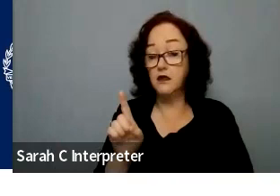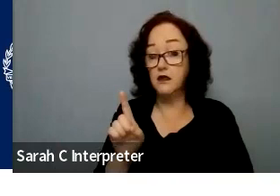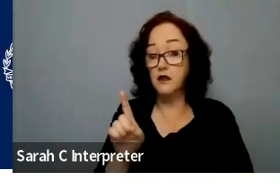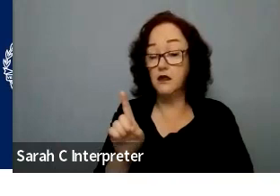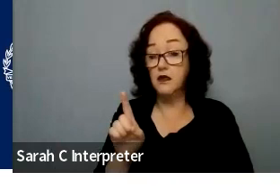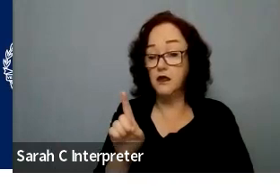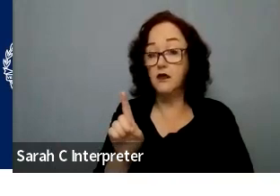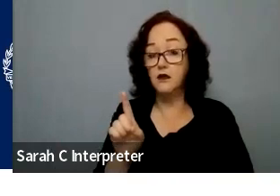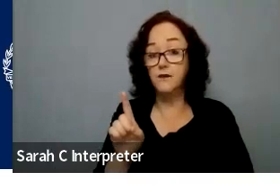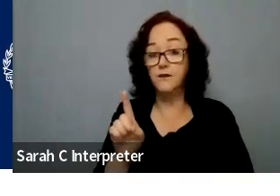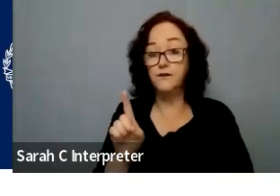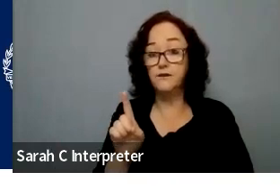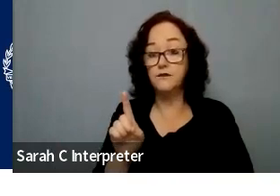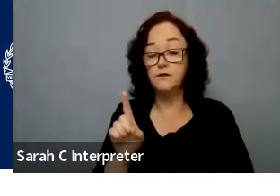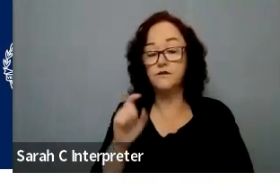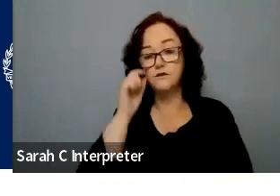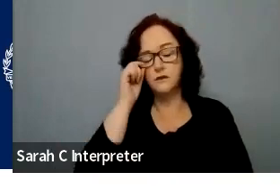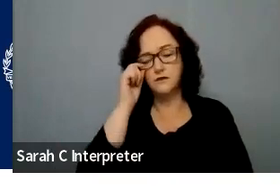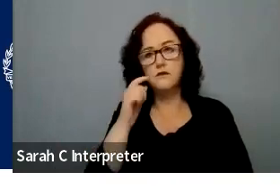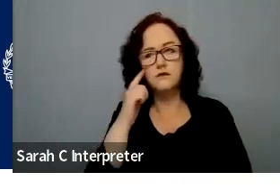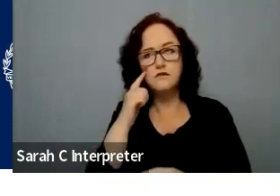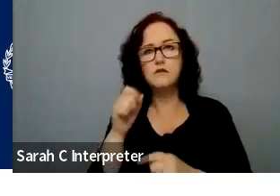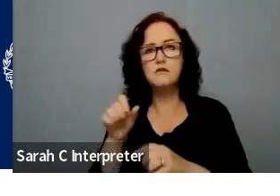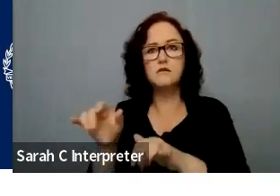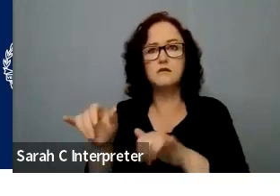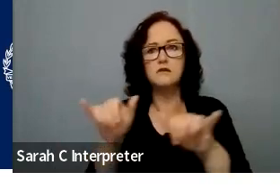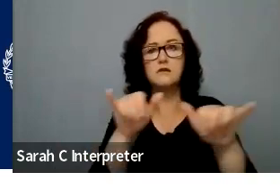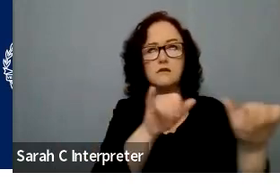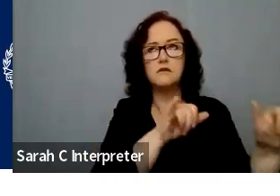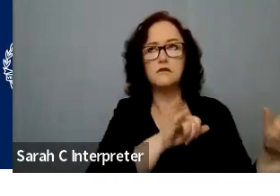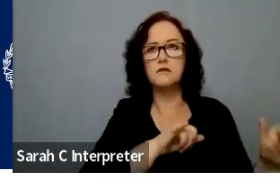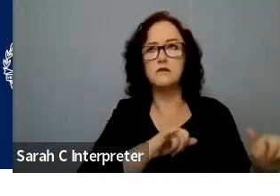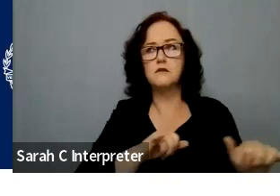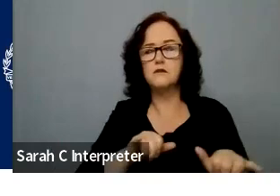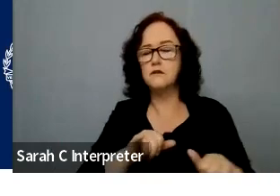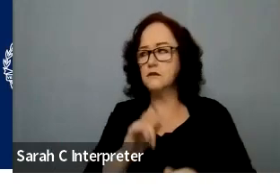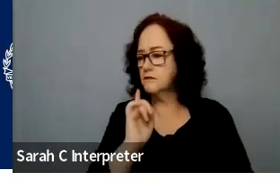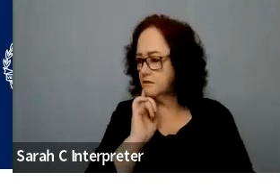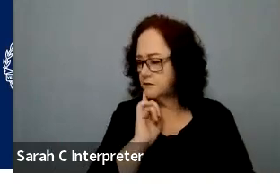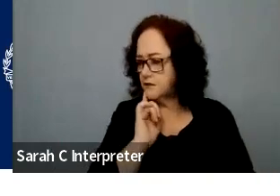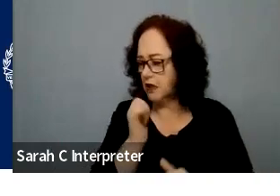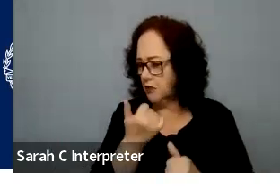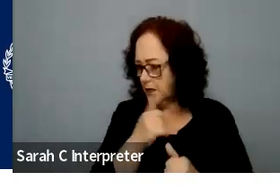you know, across the group. I think all together we engaged if I remember correctly about 10 maybe